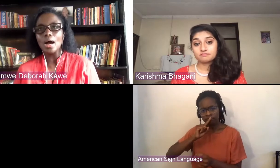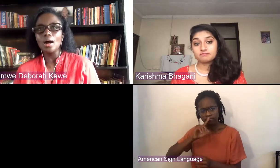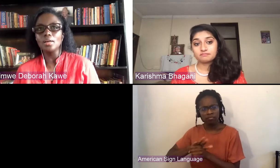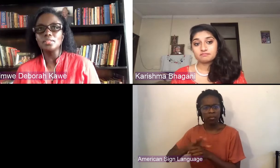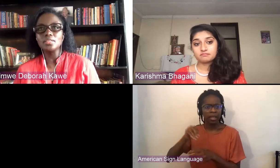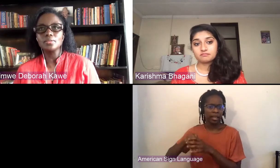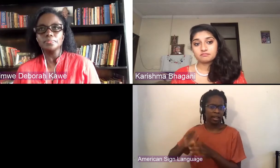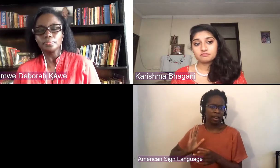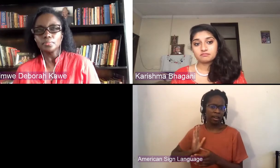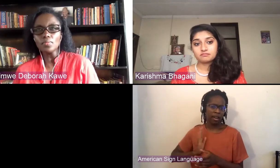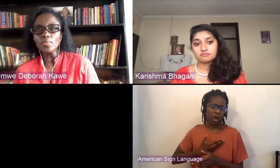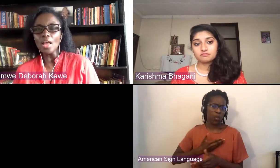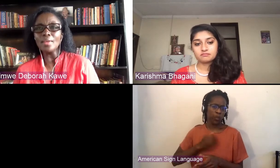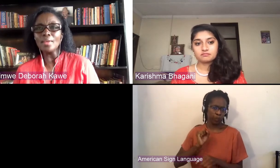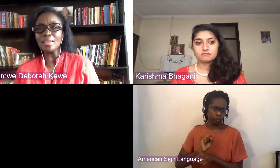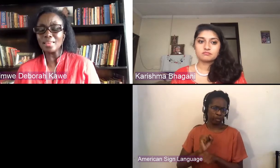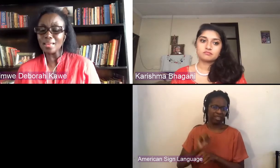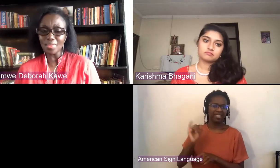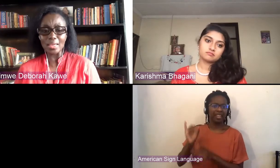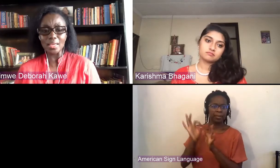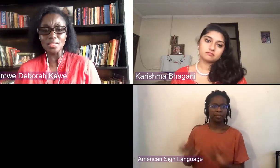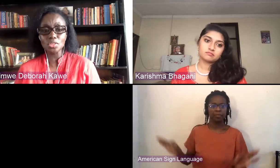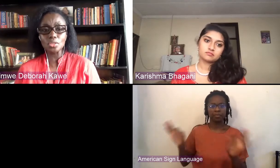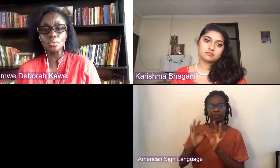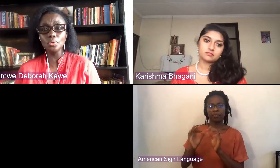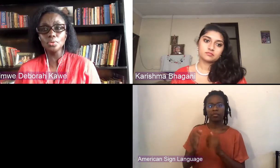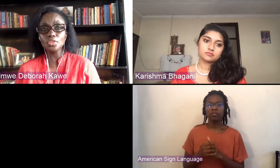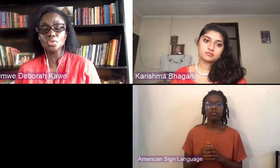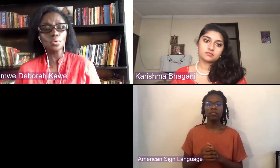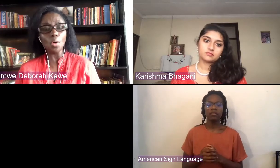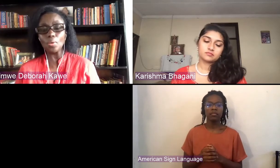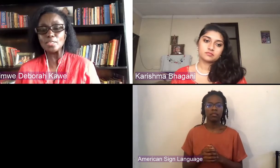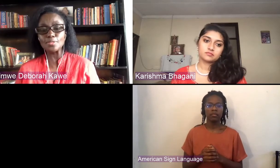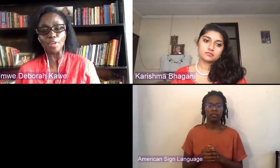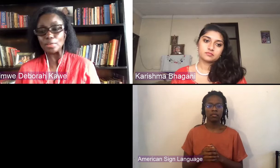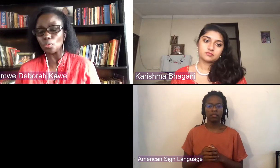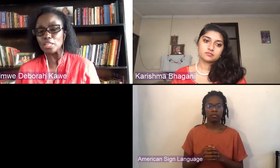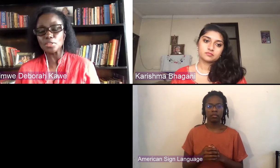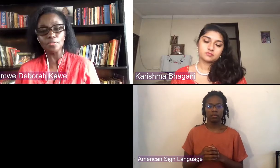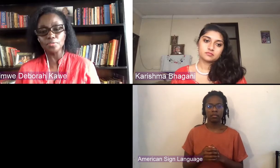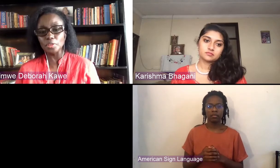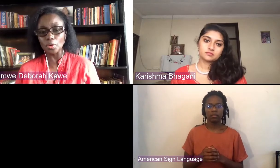And I think the other thing is to always find ways of, you know